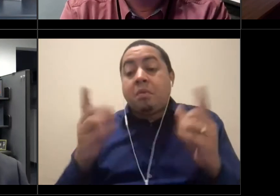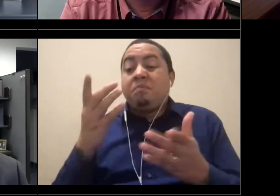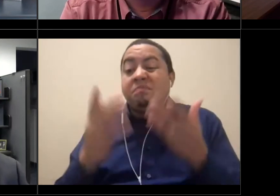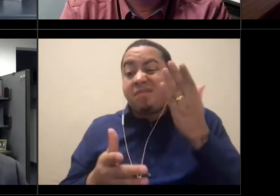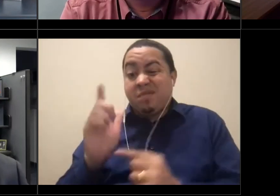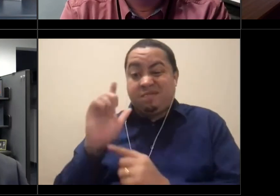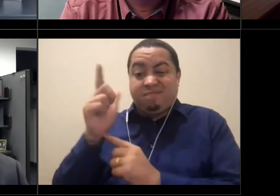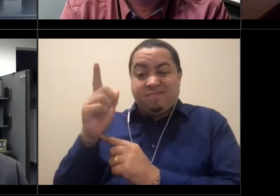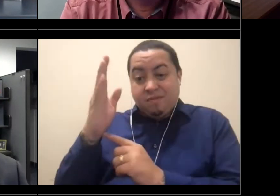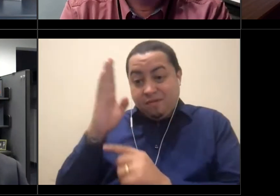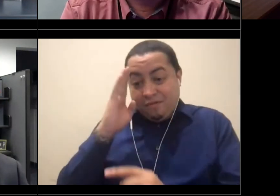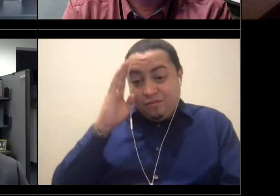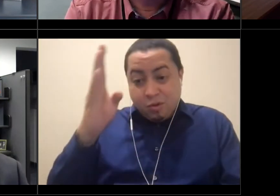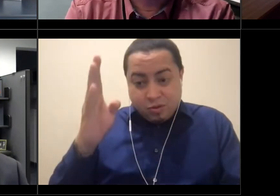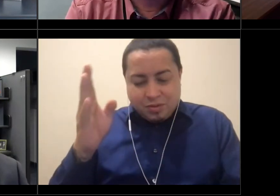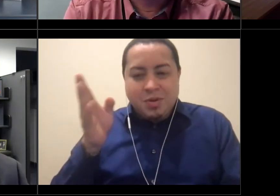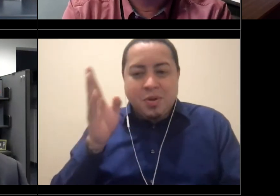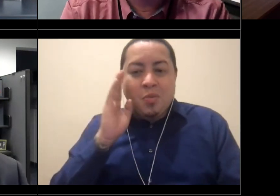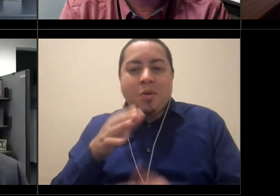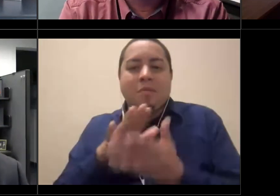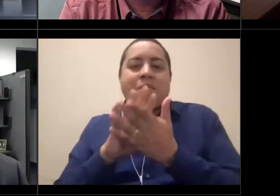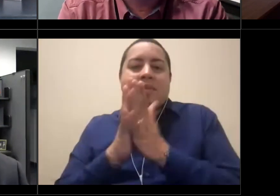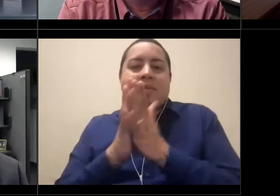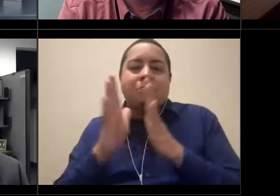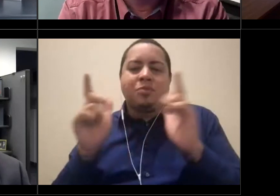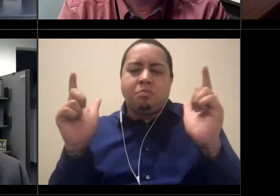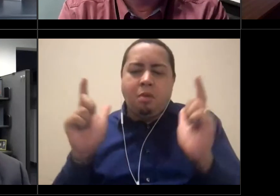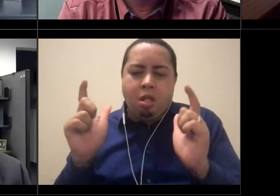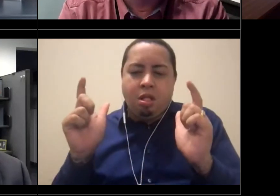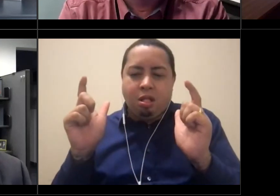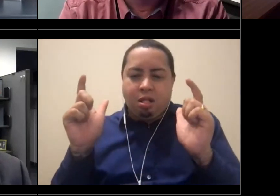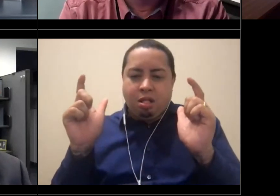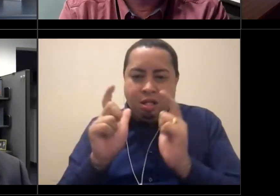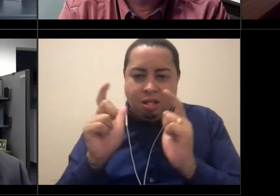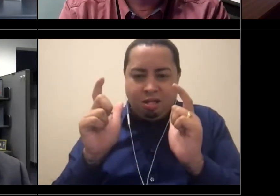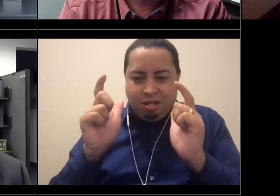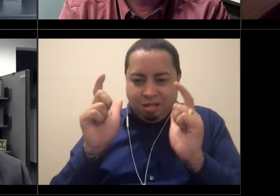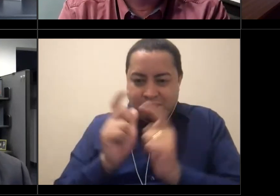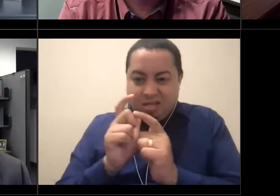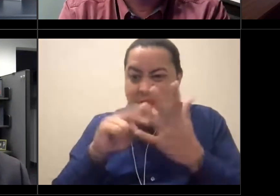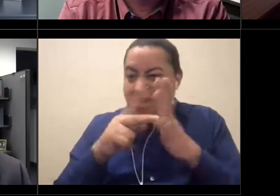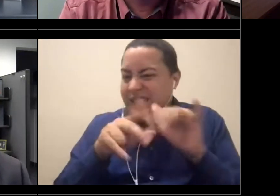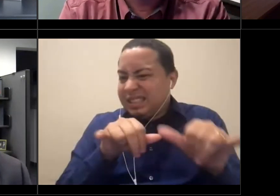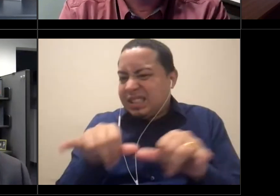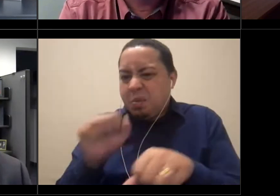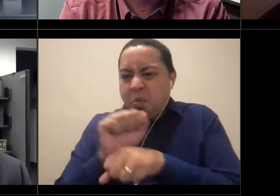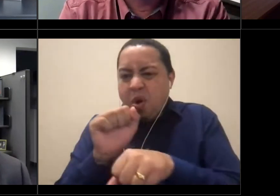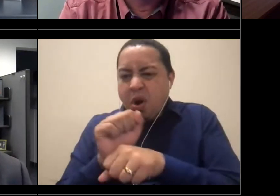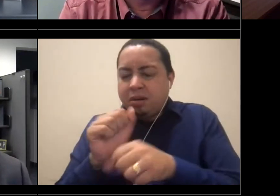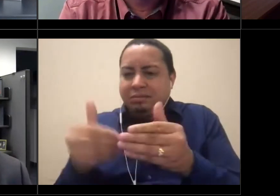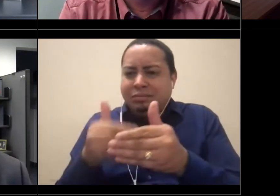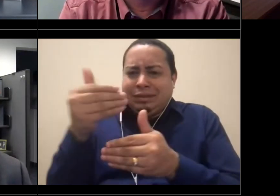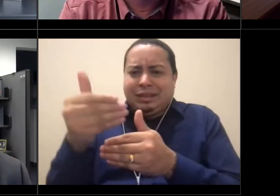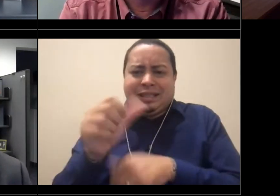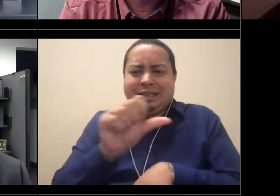when they moved to small sets and cube sets. So you'll see miniaturization probably in the next 10, 15 years, great question.